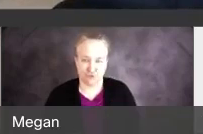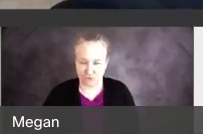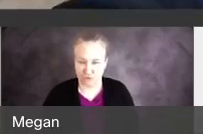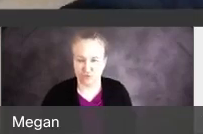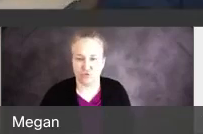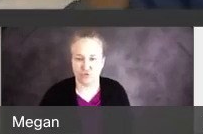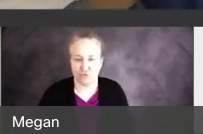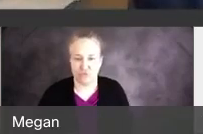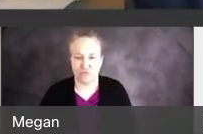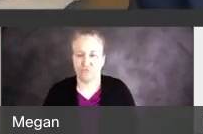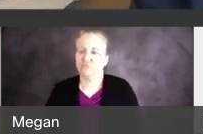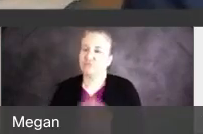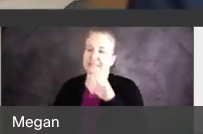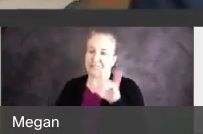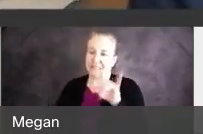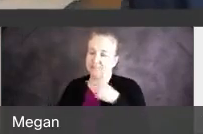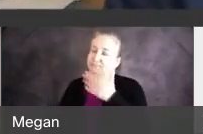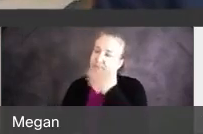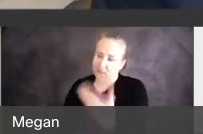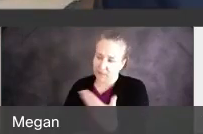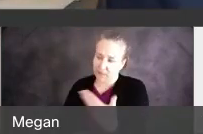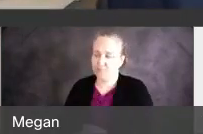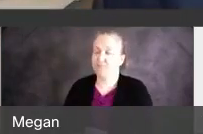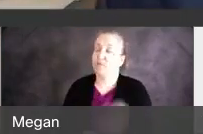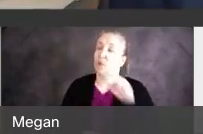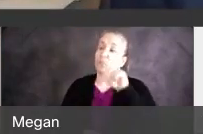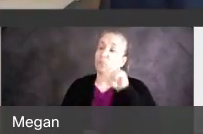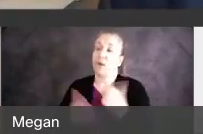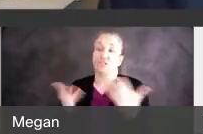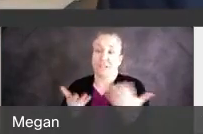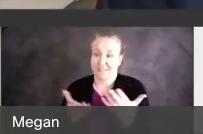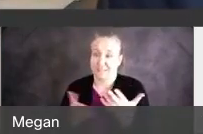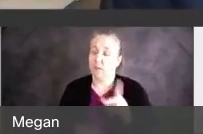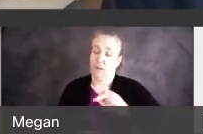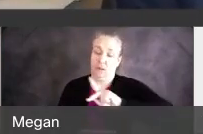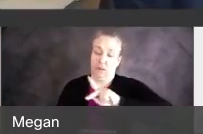[Staff] Thank you, Todd. The question is that Philadelphia Health Commissioner Dr.